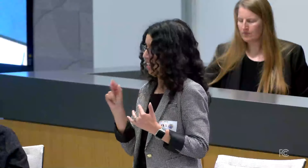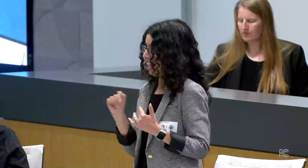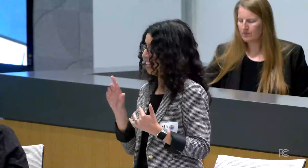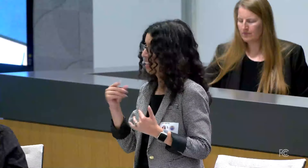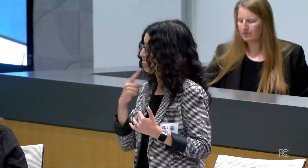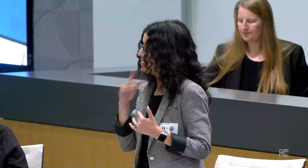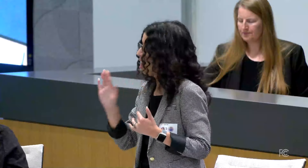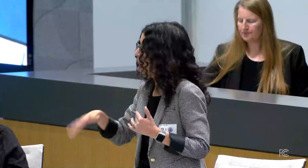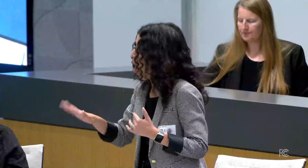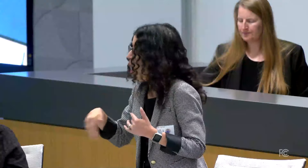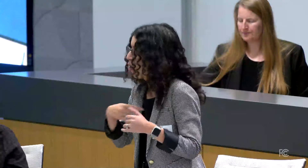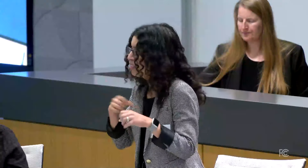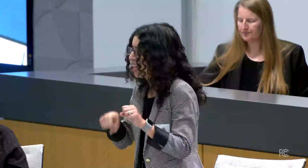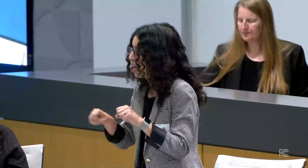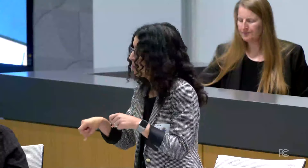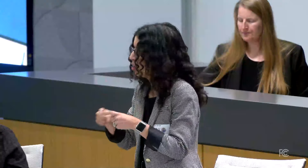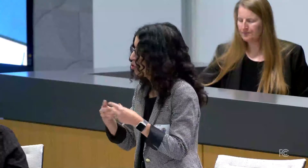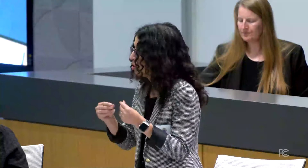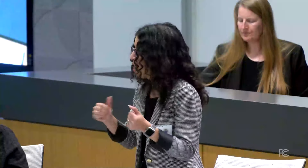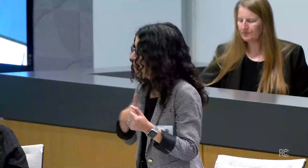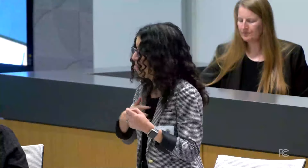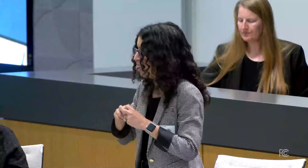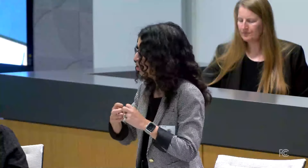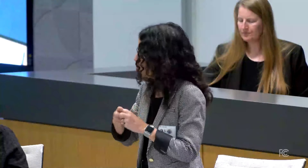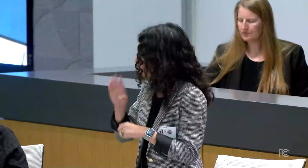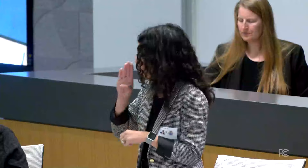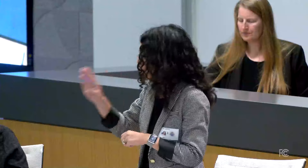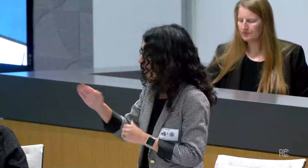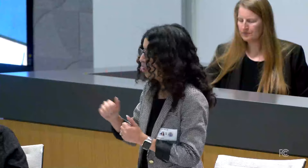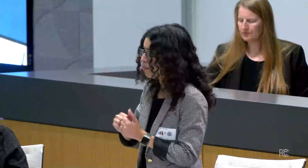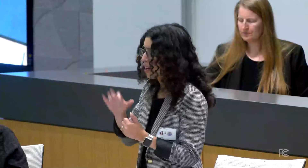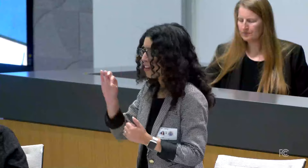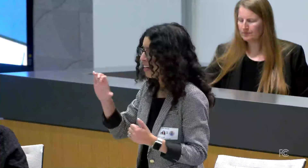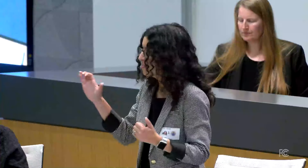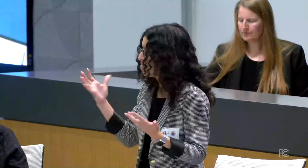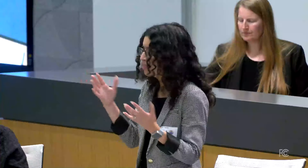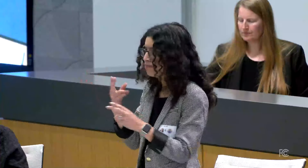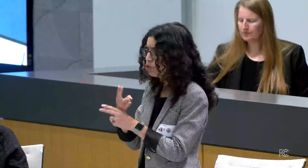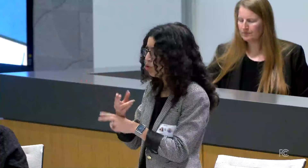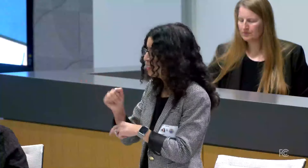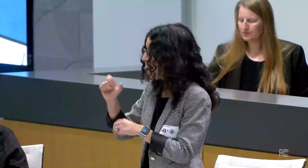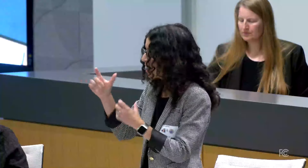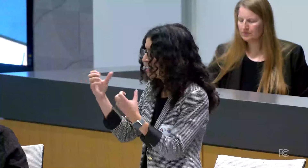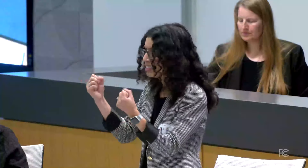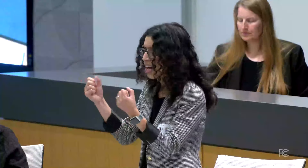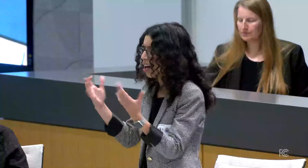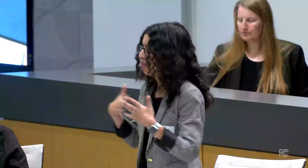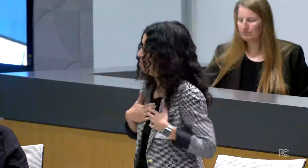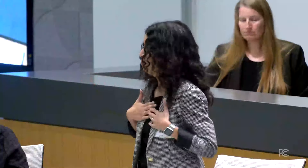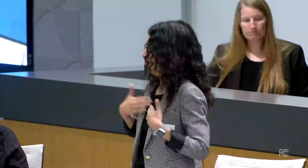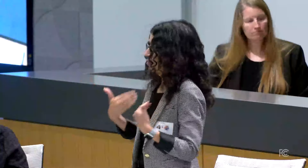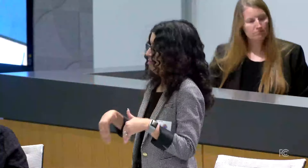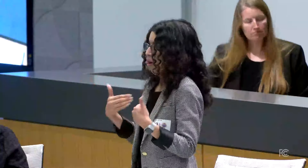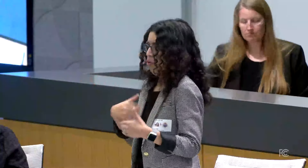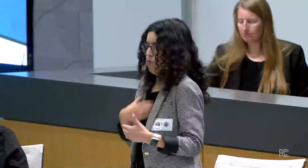AND 988 ARE PROVIDING AND THE FCC IS ALSO A FANTASTIC MODEL. THEY HAVE HAD THEIR ASL LINE FOR 10 YEARS NOW AND AS THEY